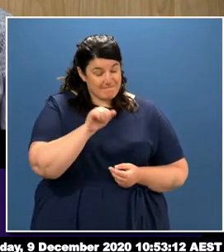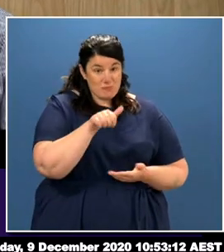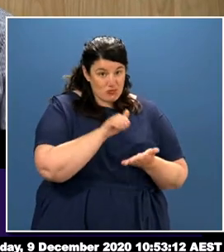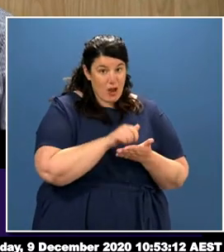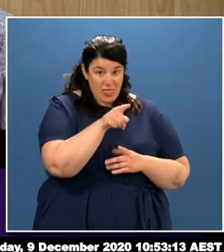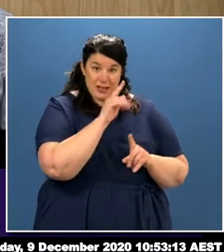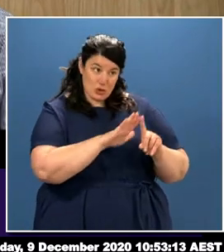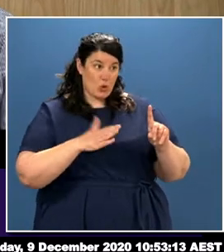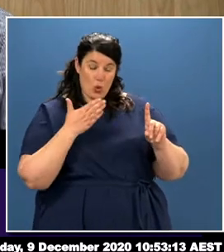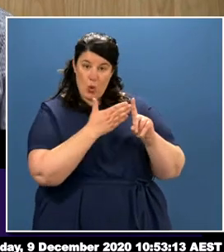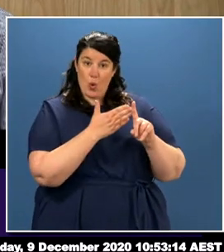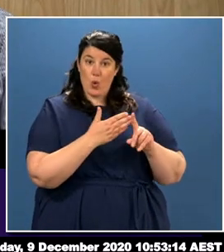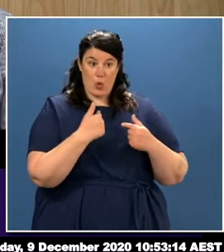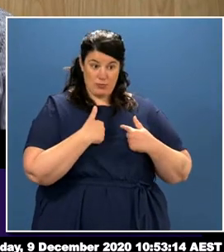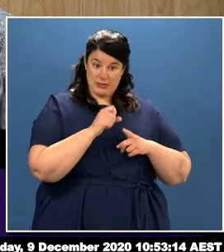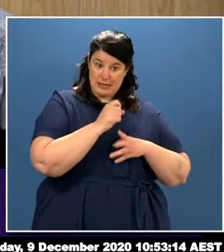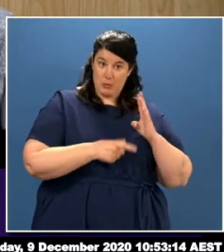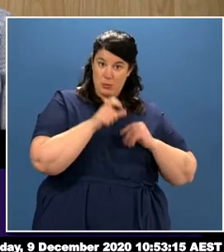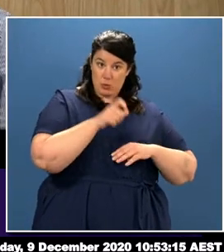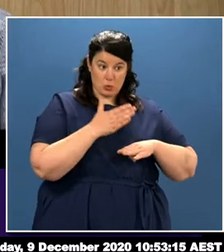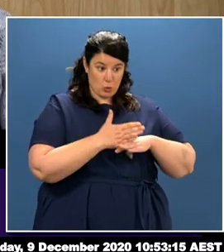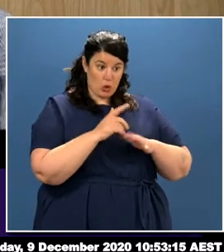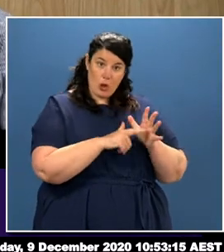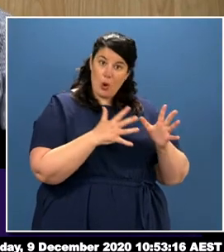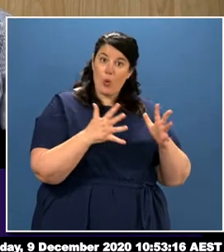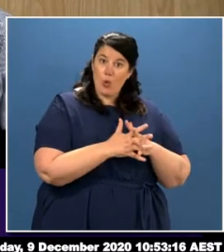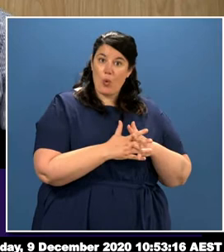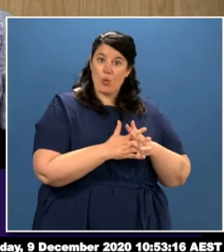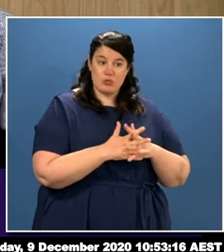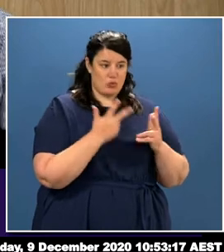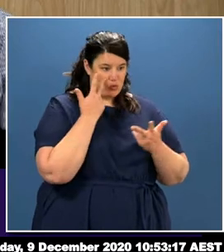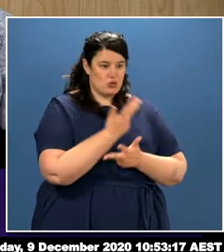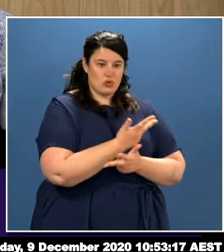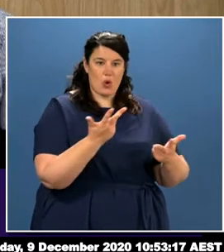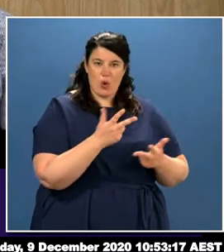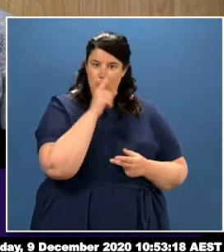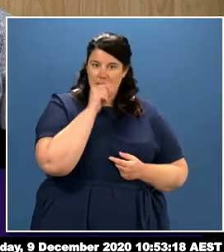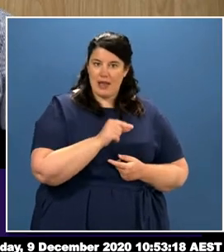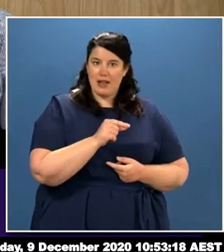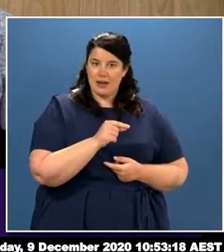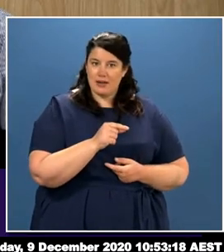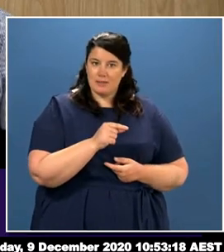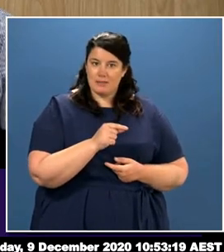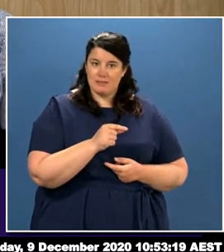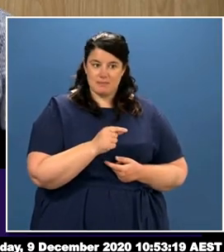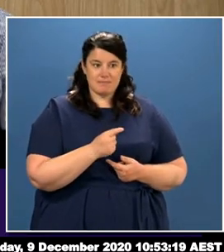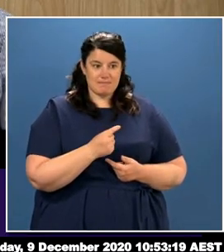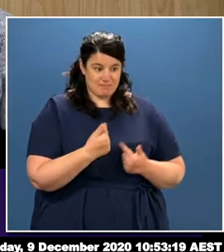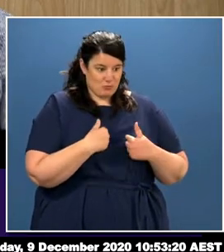So I think the best way to demonstrate, as with yourself, is to just, you know, show yourself doing it.